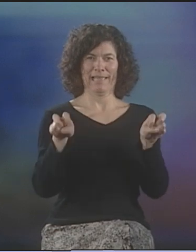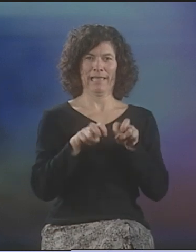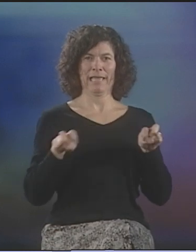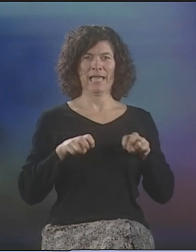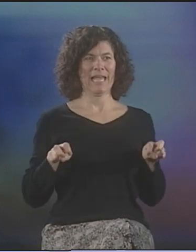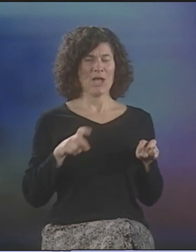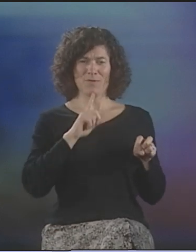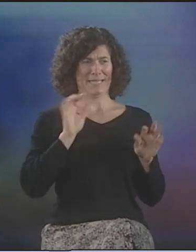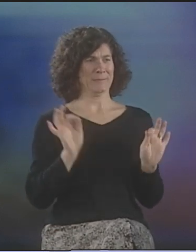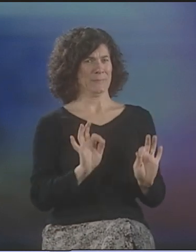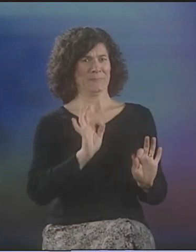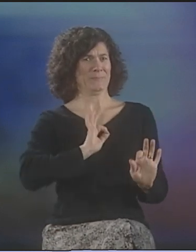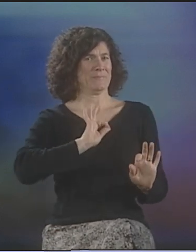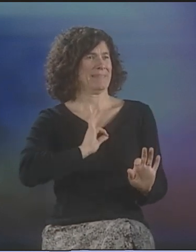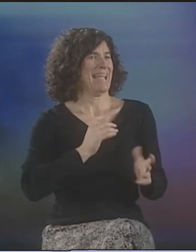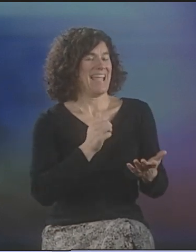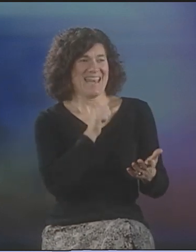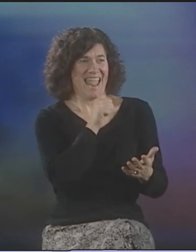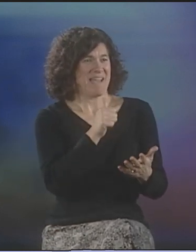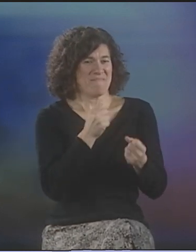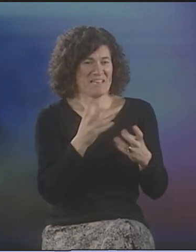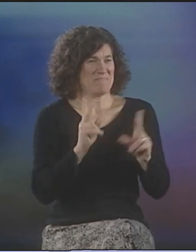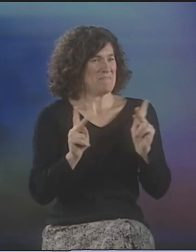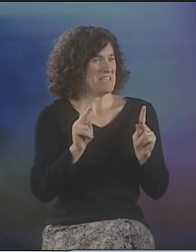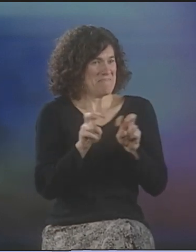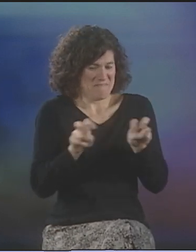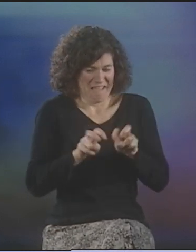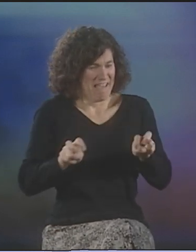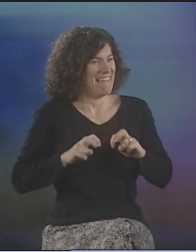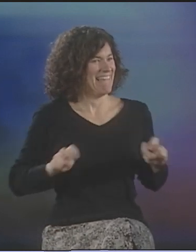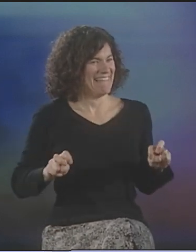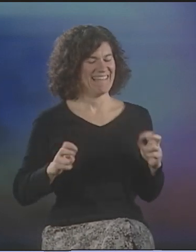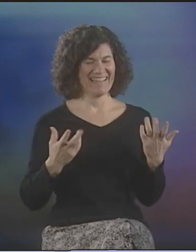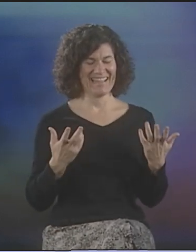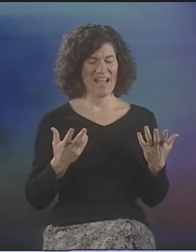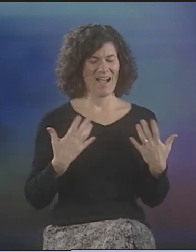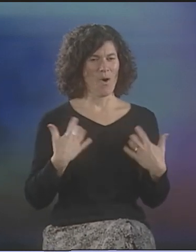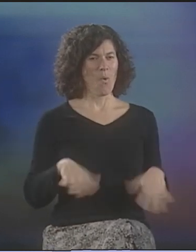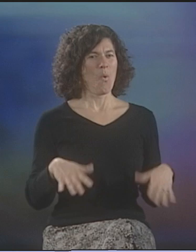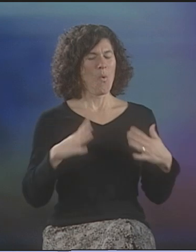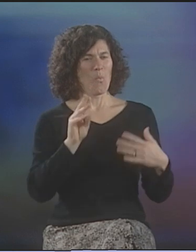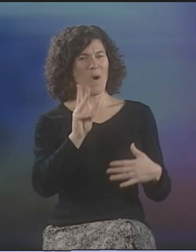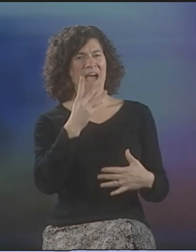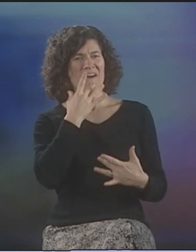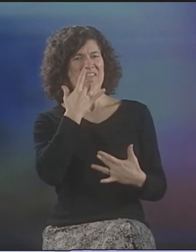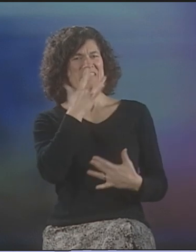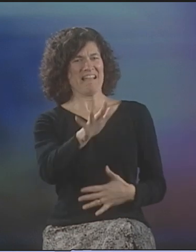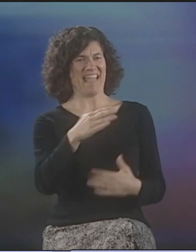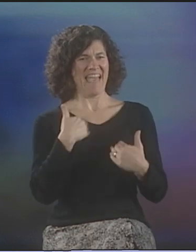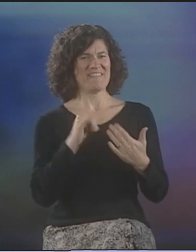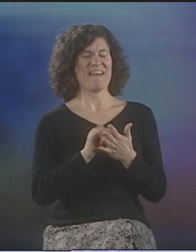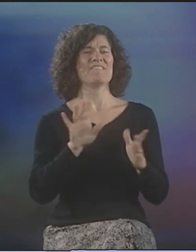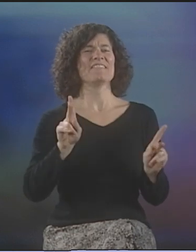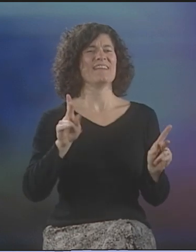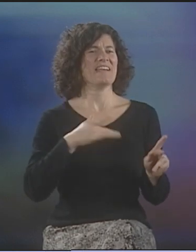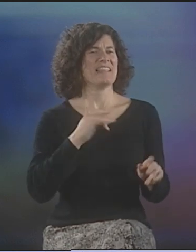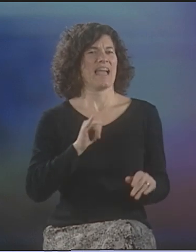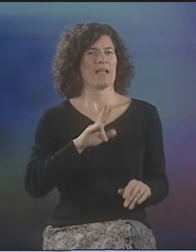THERE WE ARE AT OUR DESKS, AND JUST SITTING RIGHT THERE, FRONT OF THERE. WE WERE SO FORTUNATE,